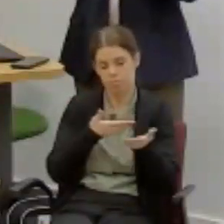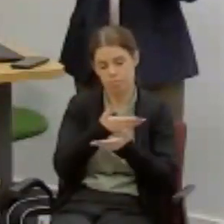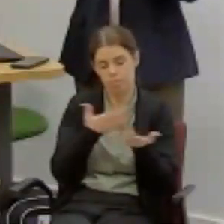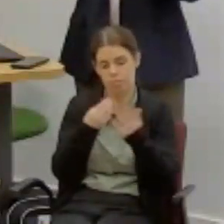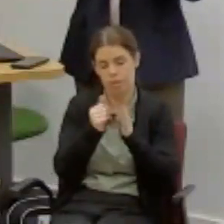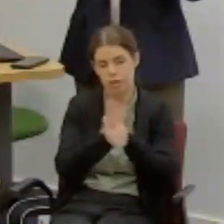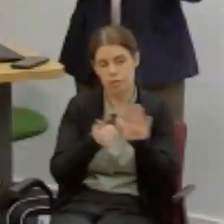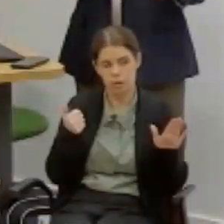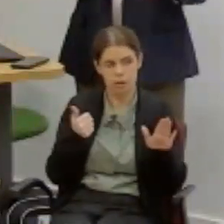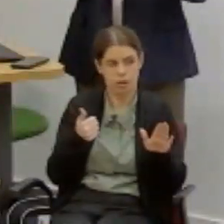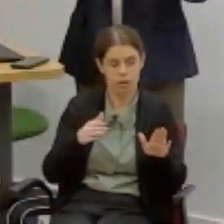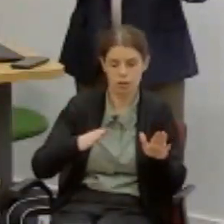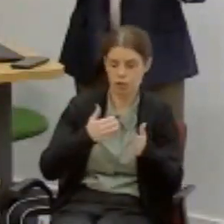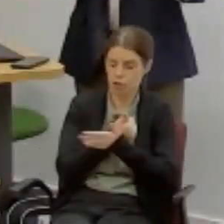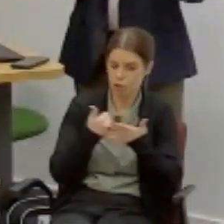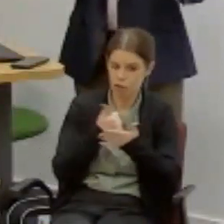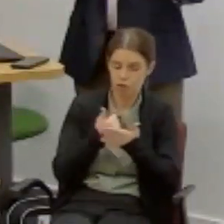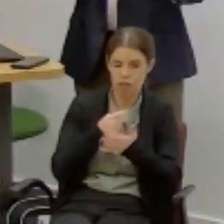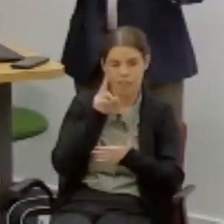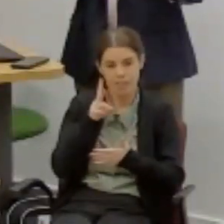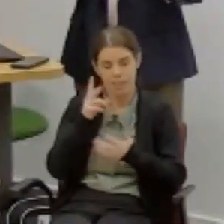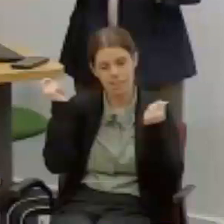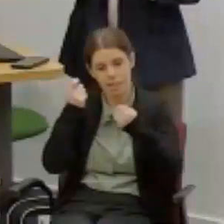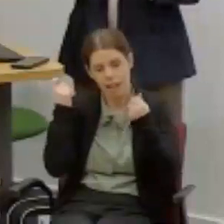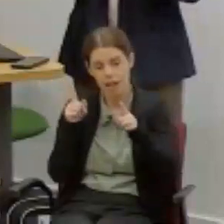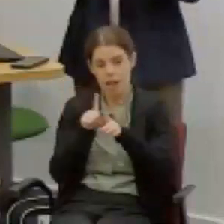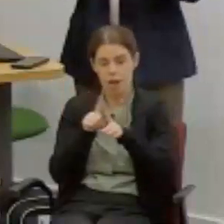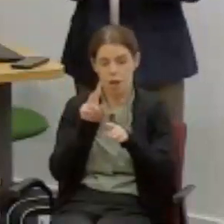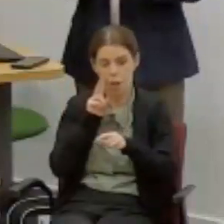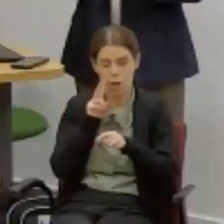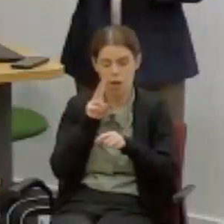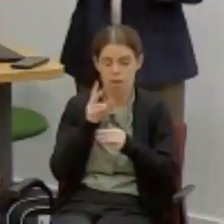Think that as we see successes and failures, we make it back and sit and talk about how we tweak it.